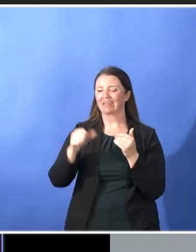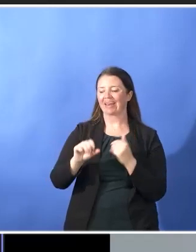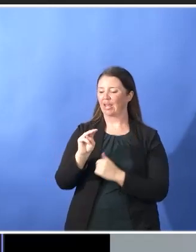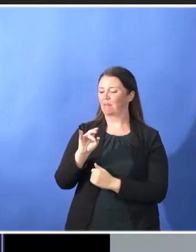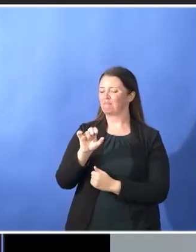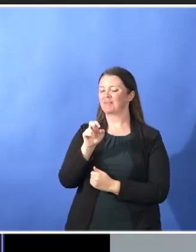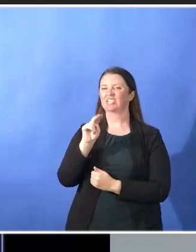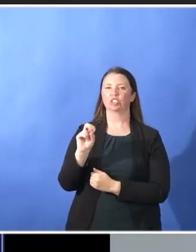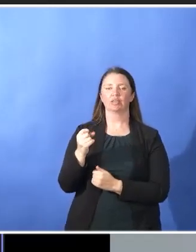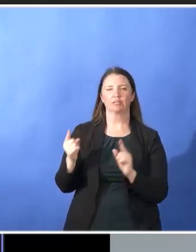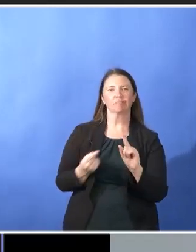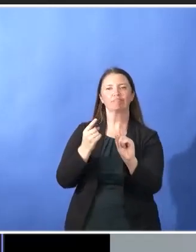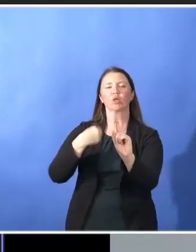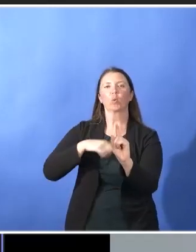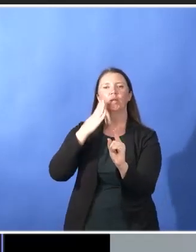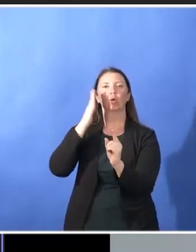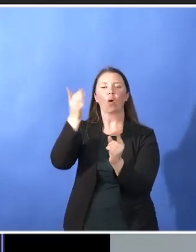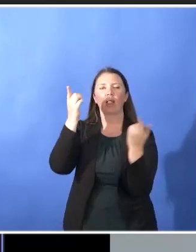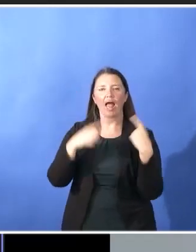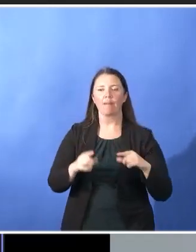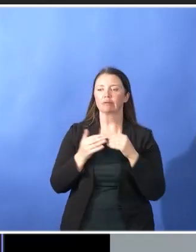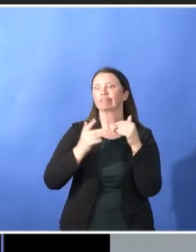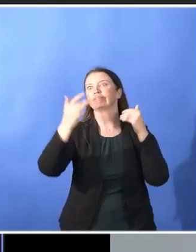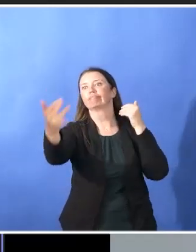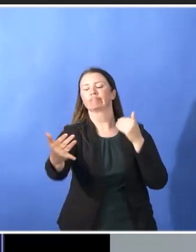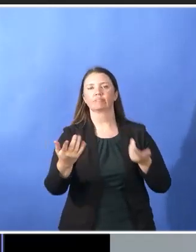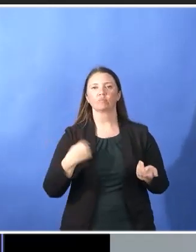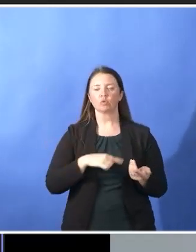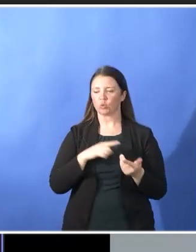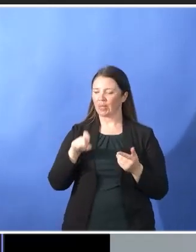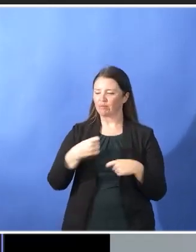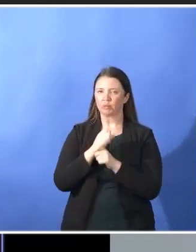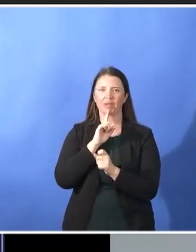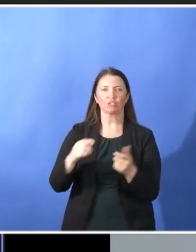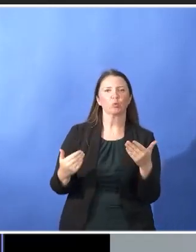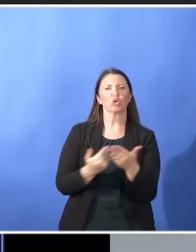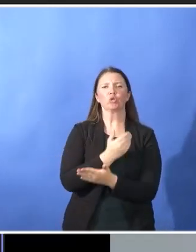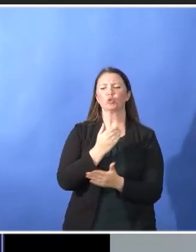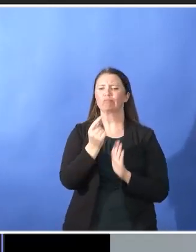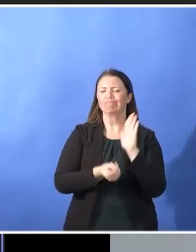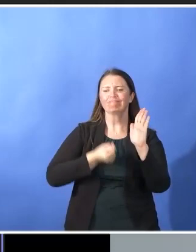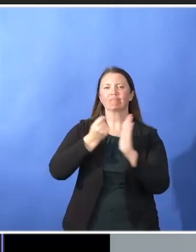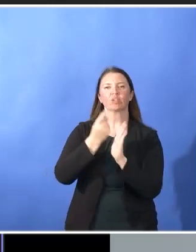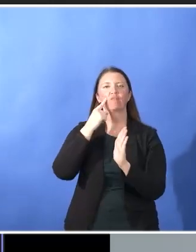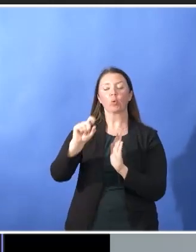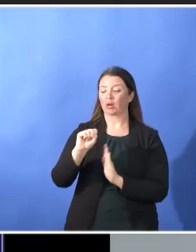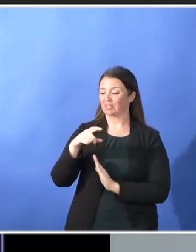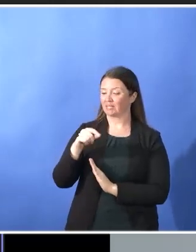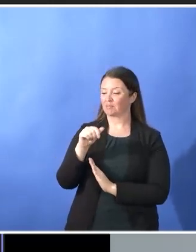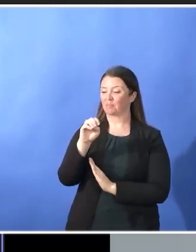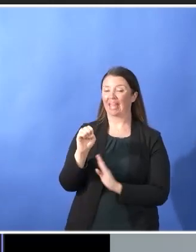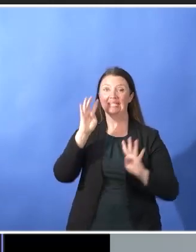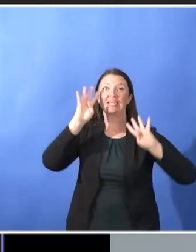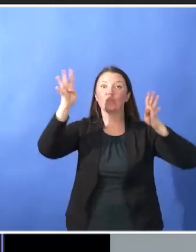A NEW ERA OF SPACE INNOVATION DOES NOT COLLAPSE UNDER THE WEIGHT OF ITS OWN SUCCESS. THAT IS THE MOTIVATION BEHIND